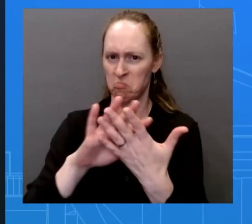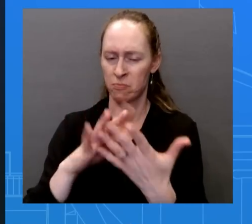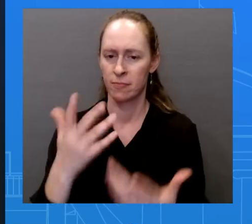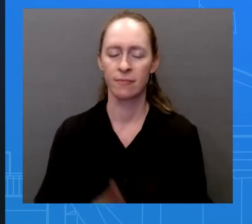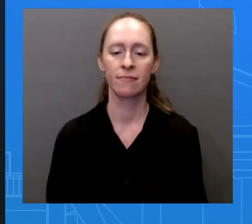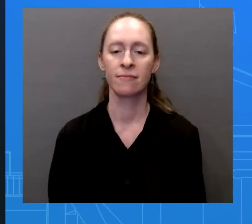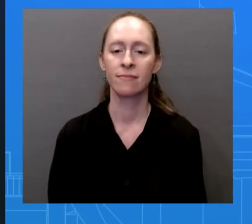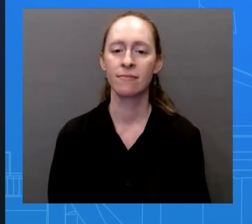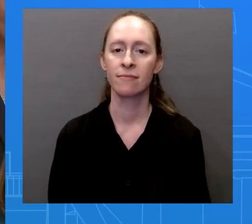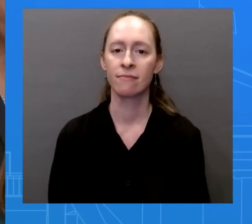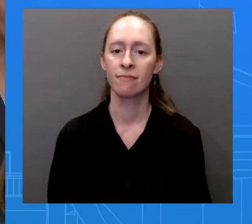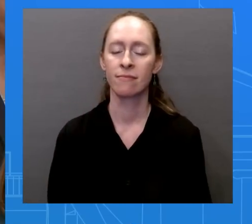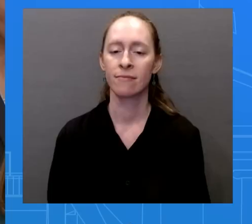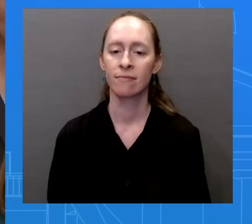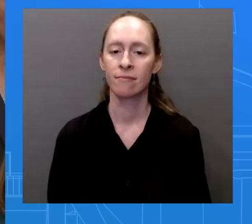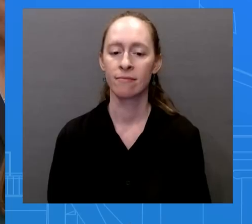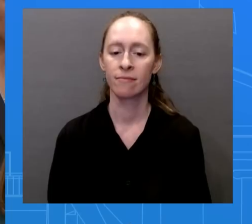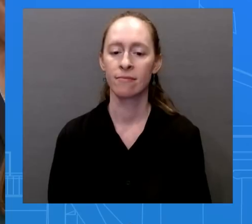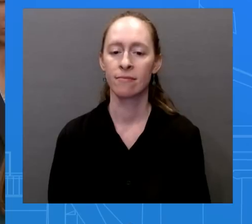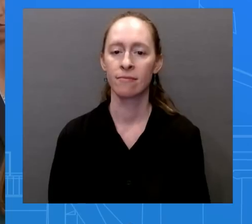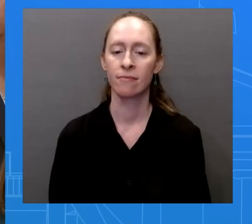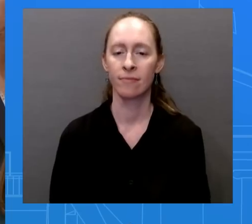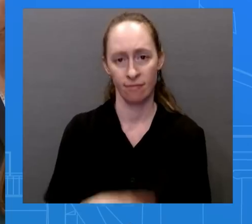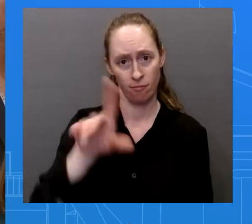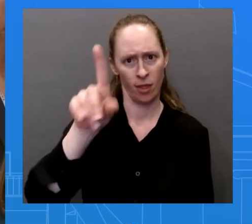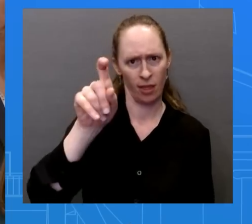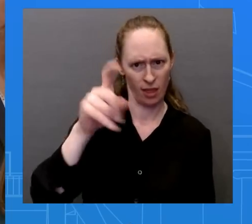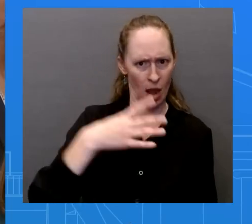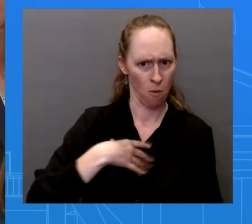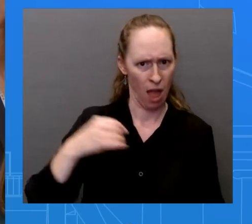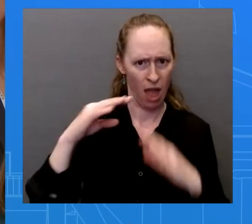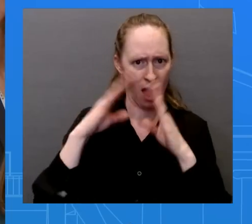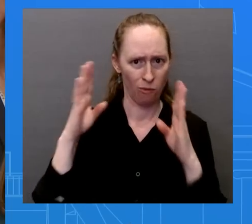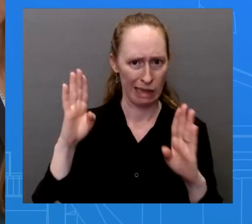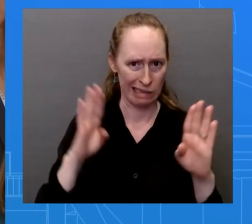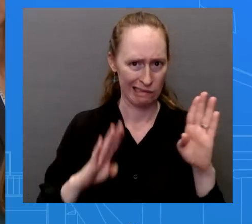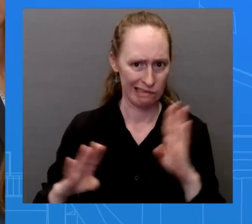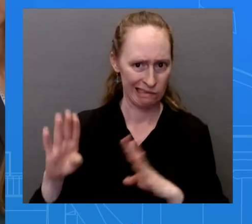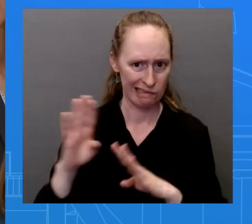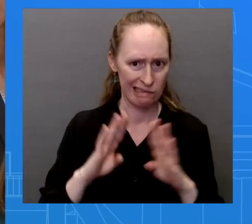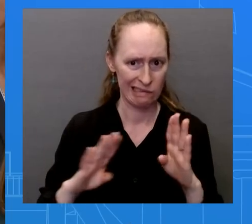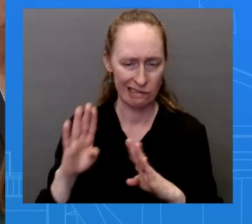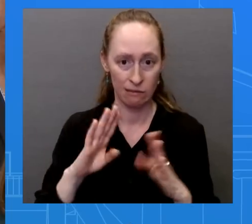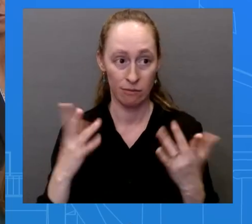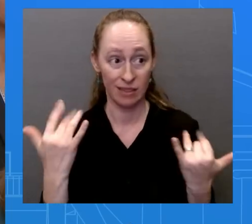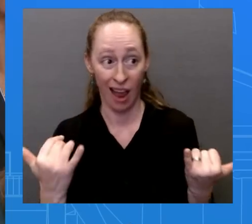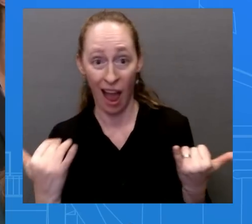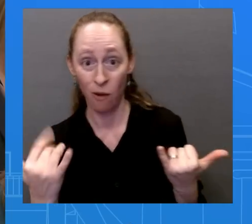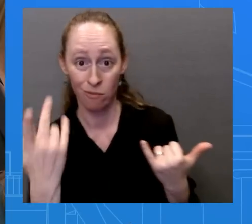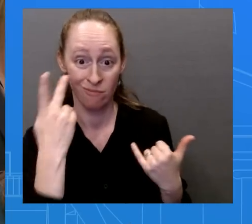that one of the 12 railroad unions that needs to sign on to this contract